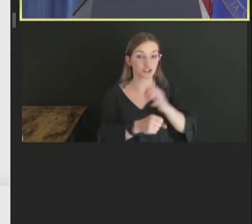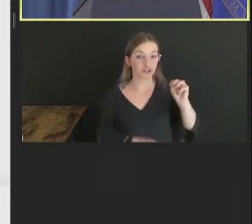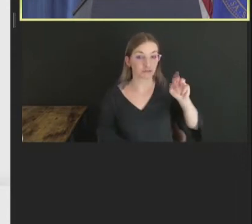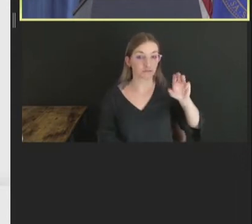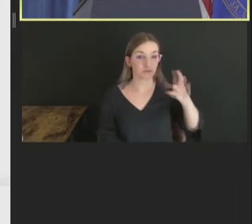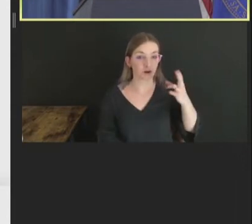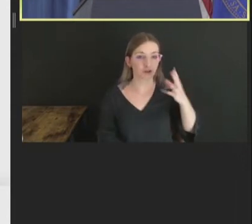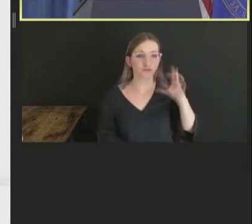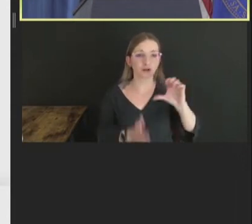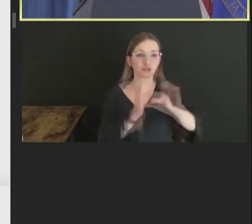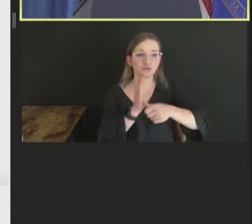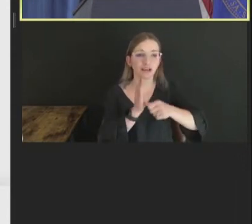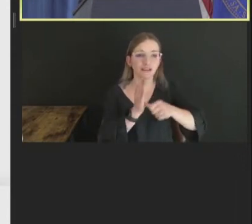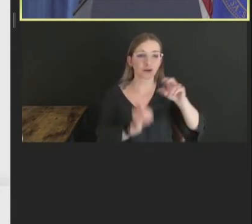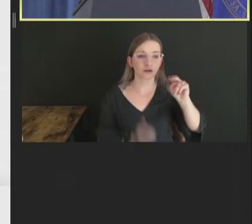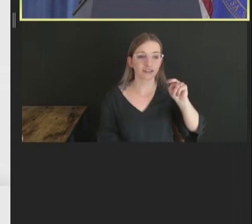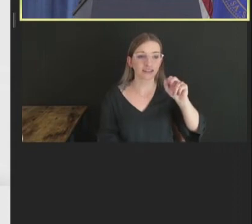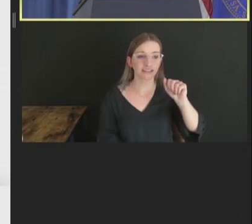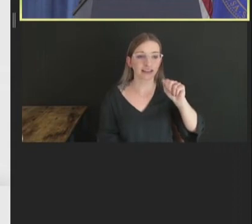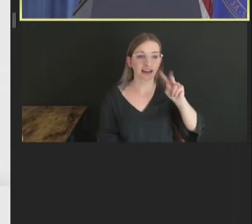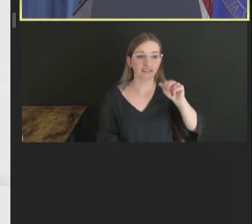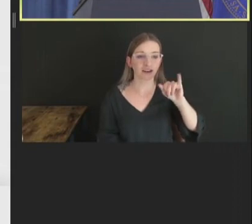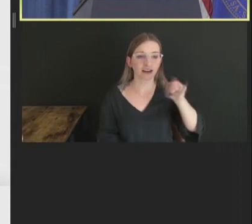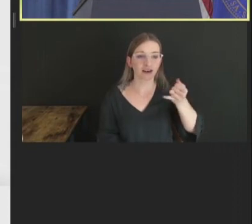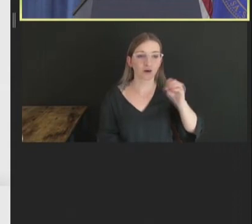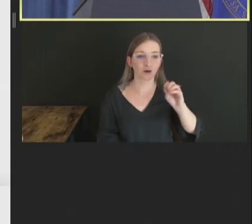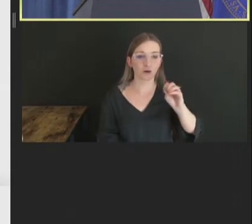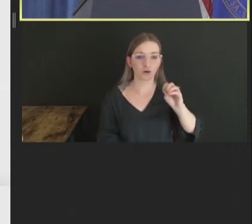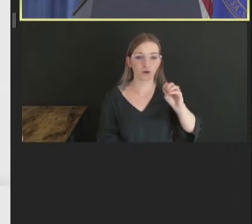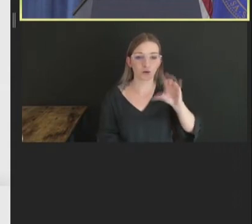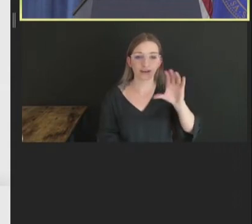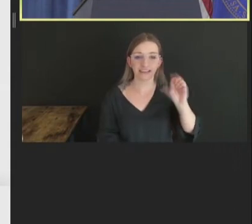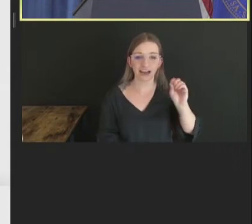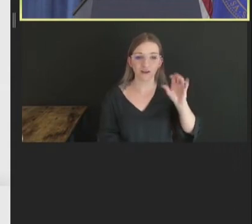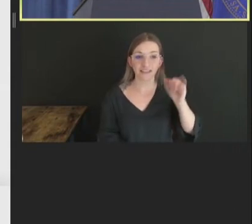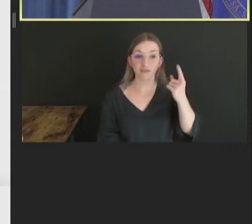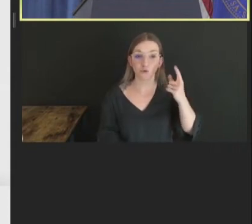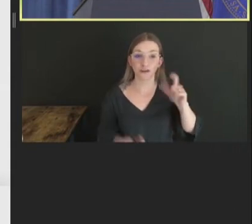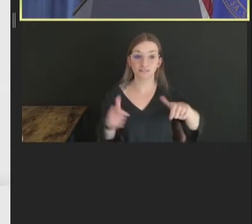which is one of the largest tribes in the nation, and actually spans across more than just Arizona